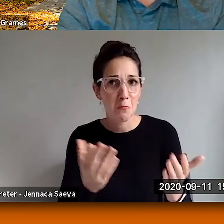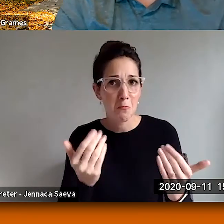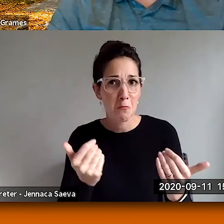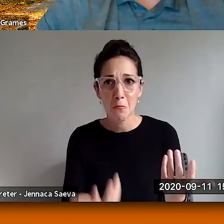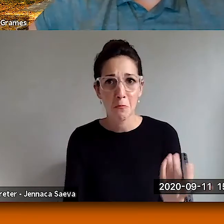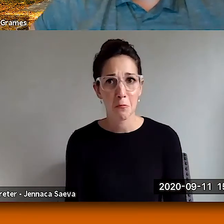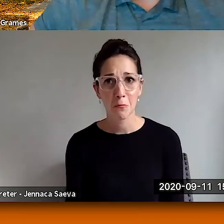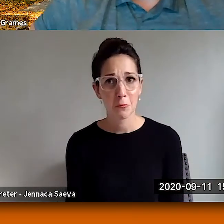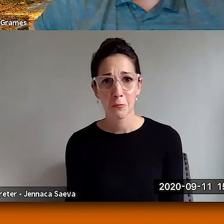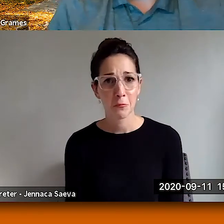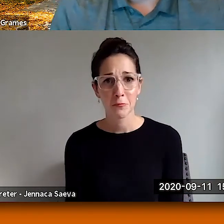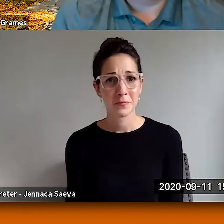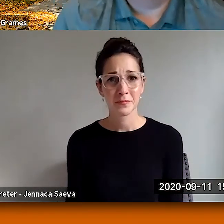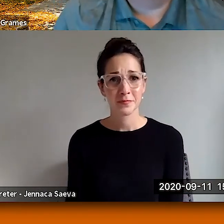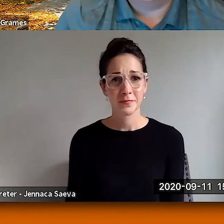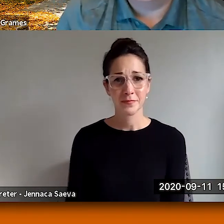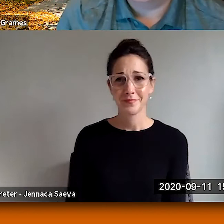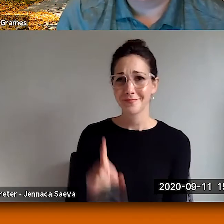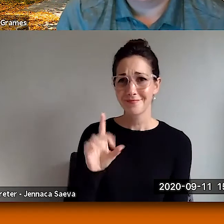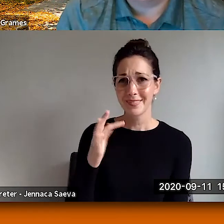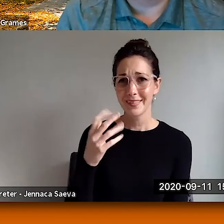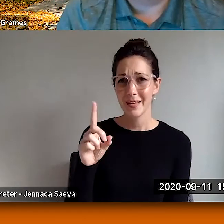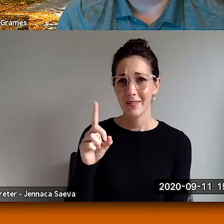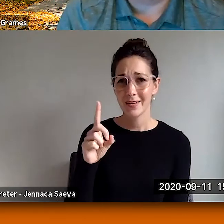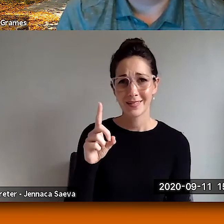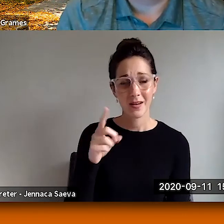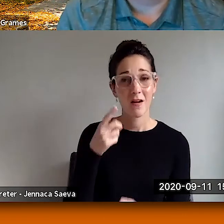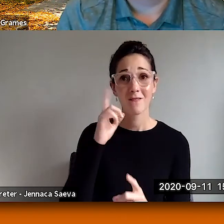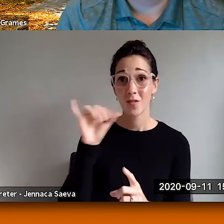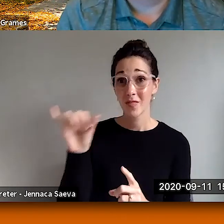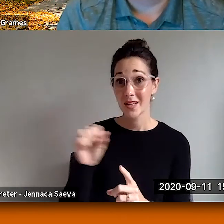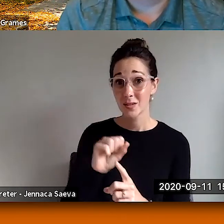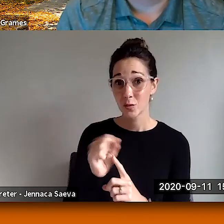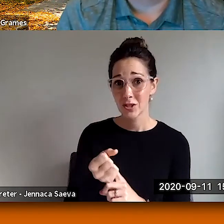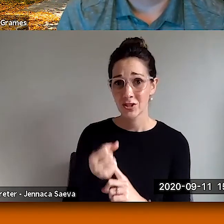I think in that case, it would just be time.